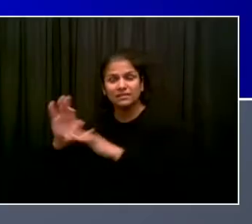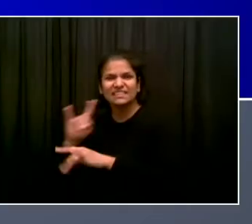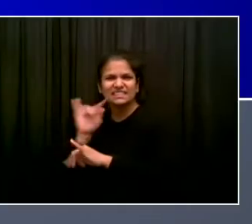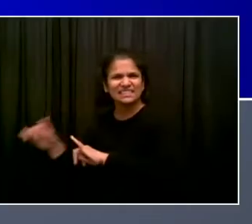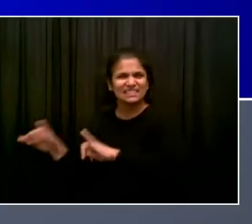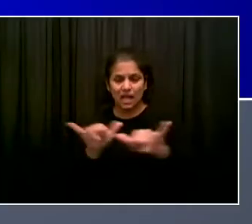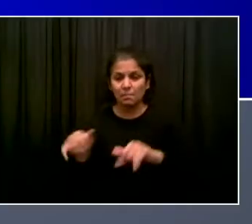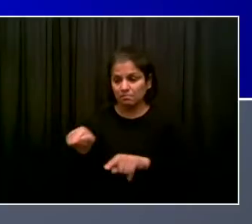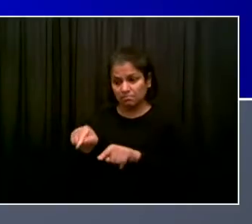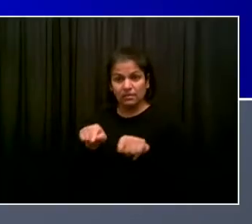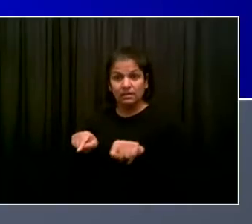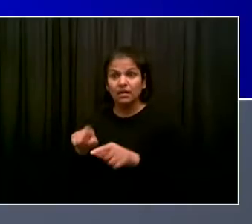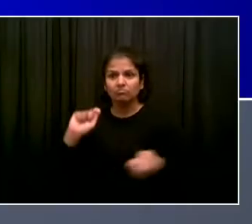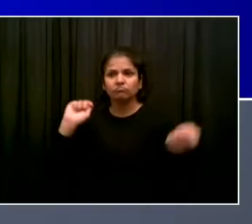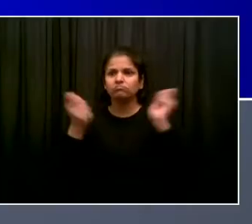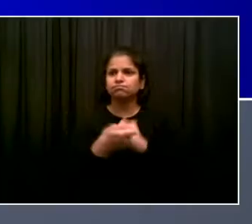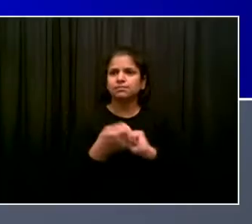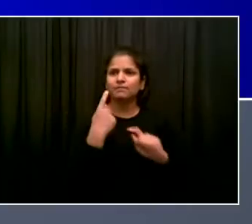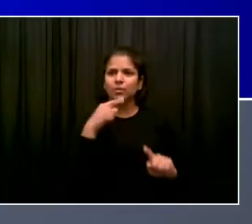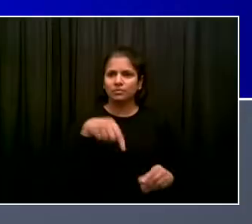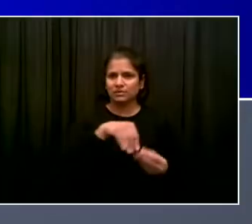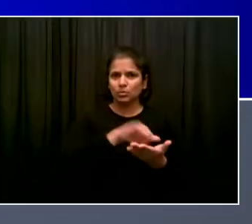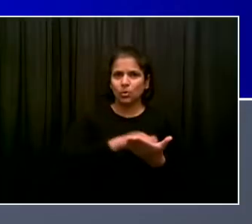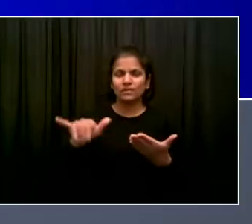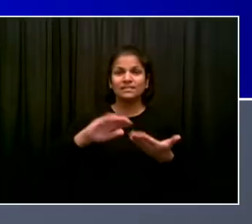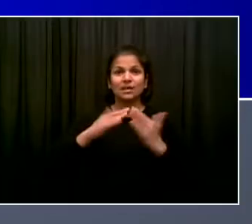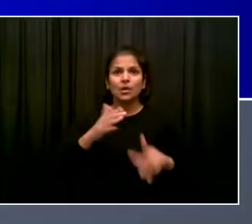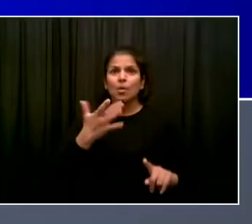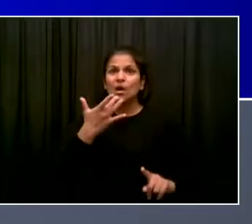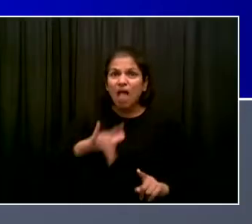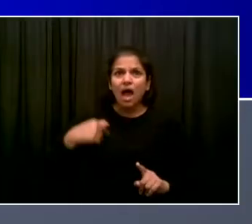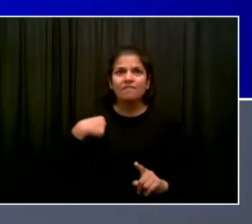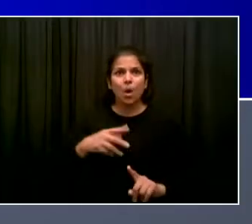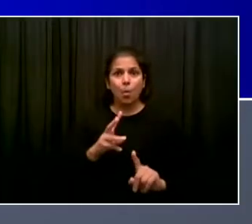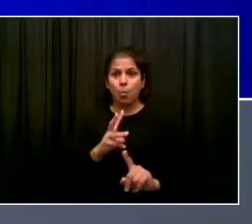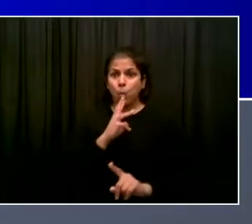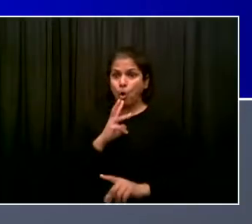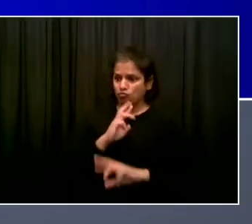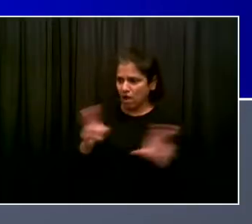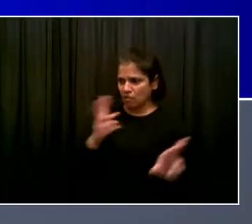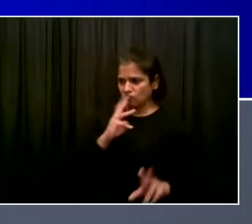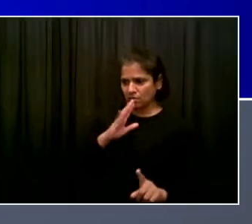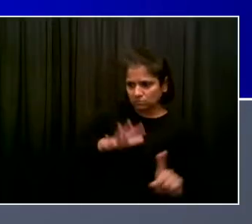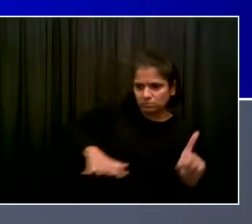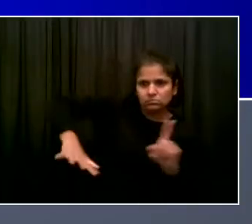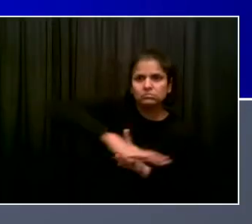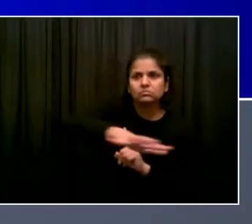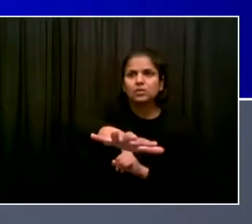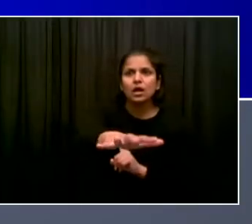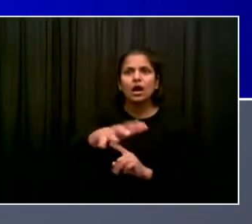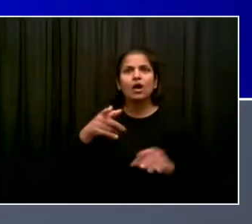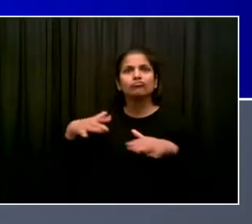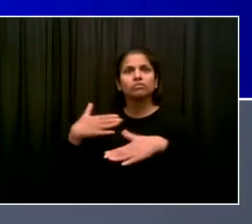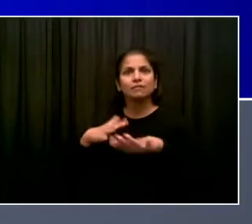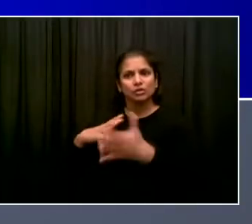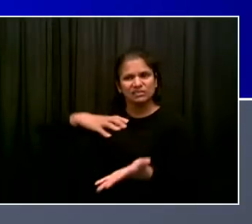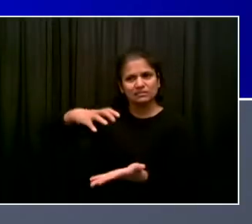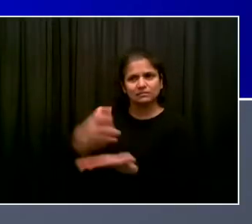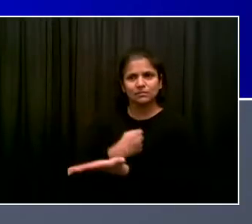TRANSPORTATION AS WELL THIS IS A SUSTAINABLE FUTURE FOR NEW YORK CITY. WE ARE BLESSED